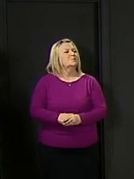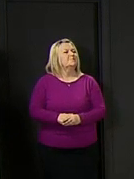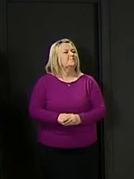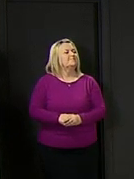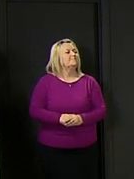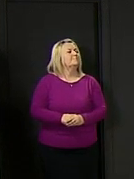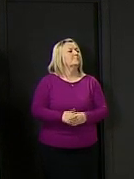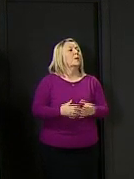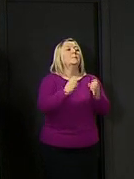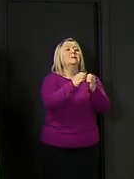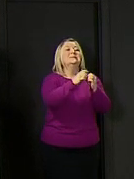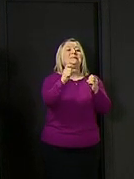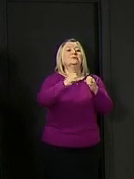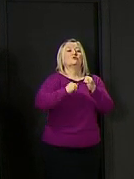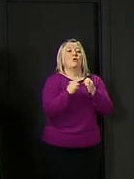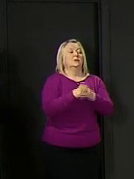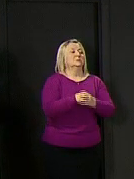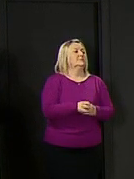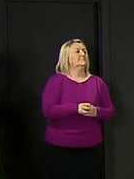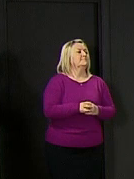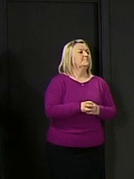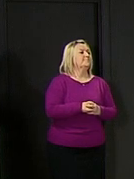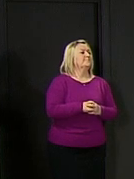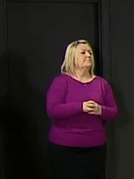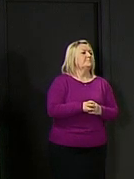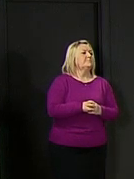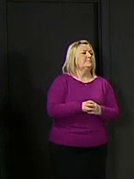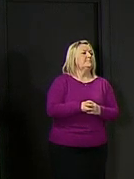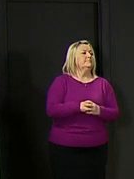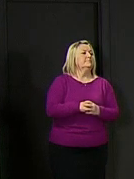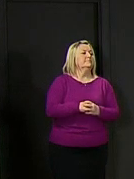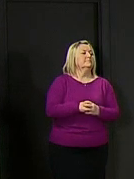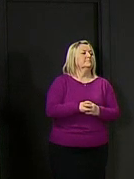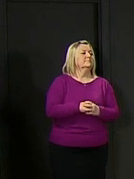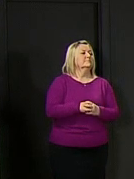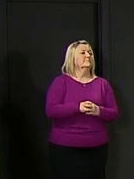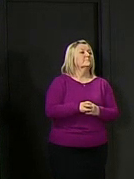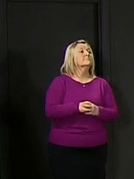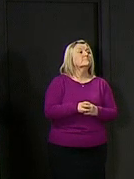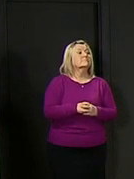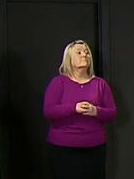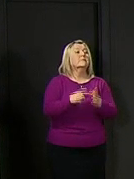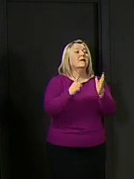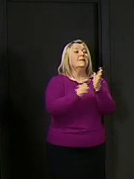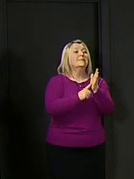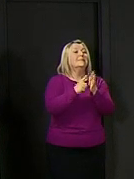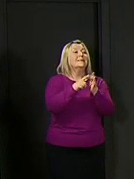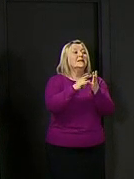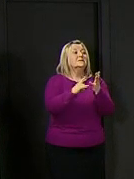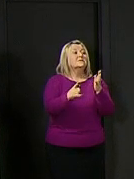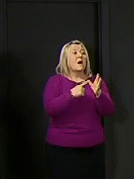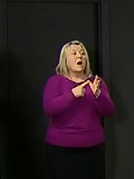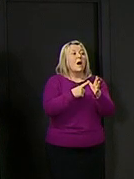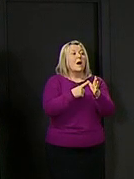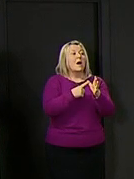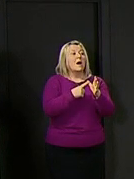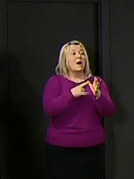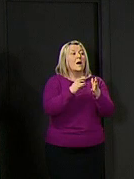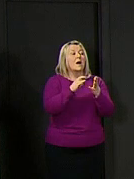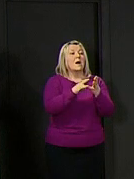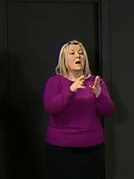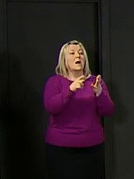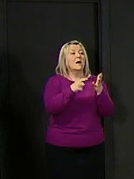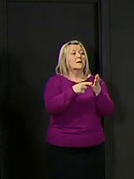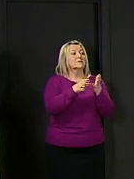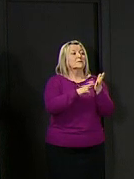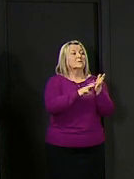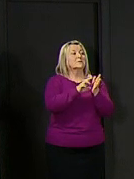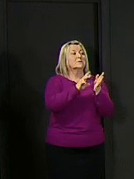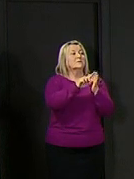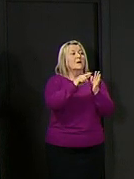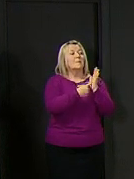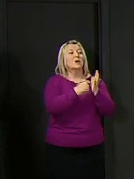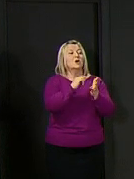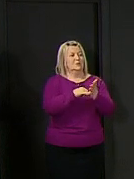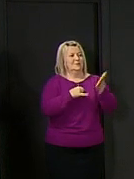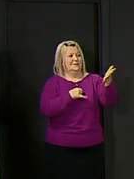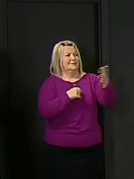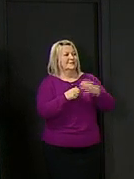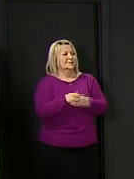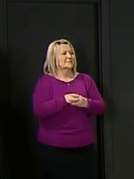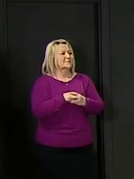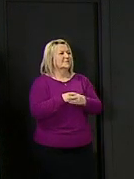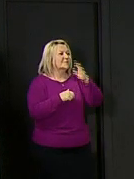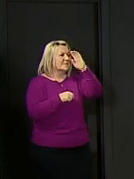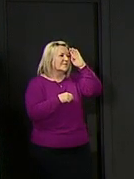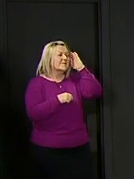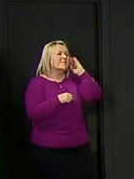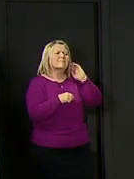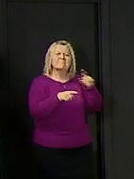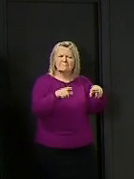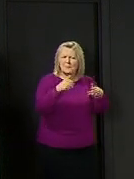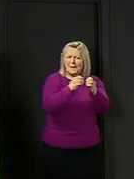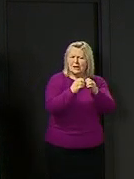Yes, hi there First Minister. You mentioned earlier that Health Protection Scotland has